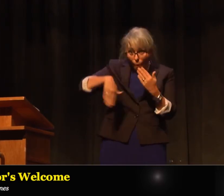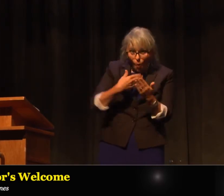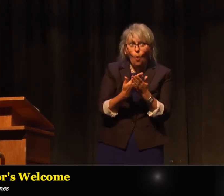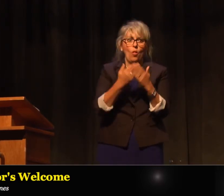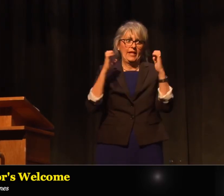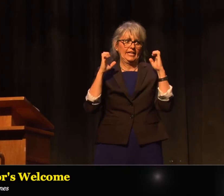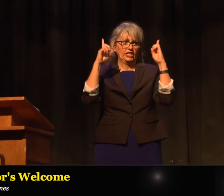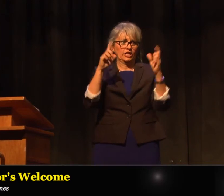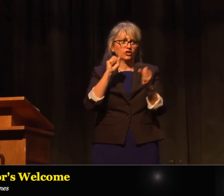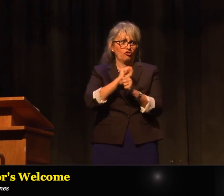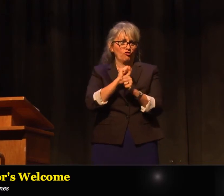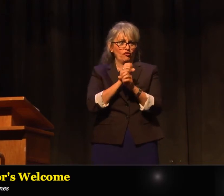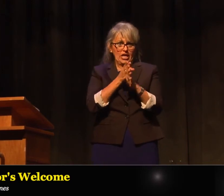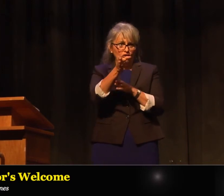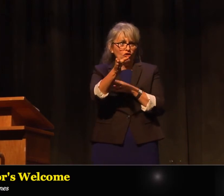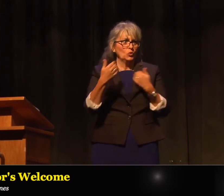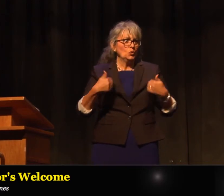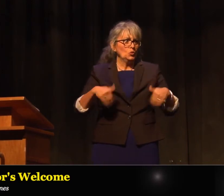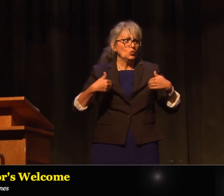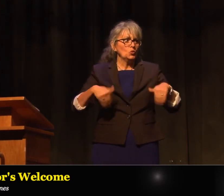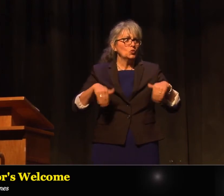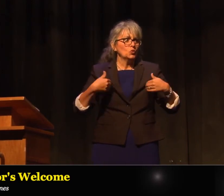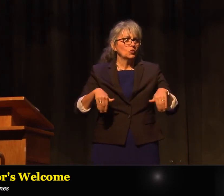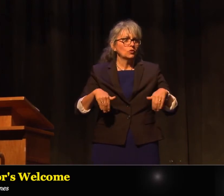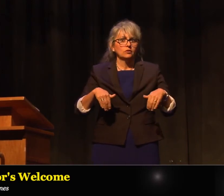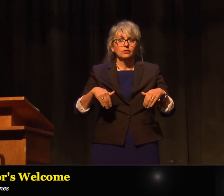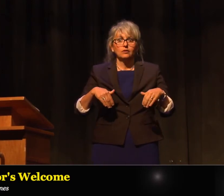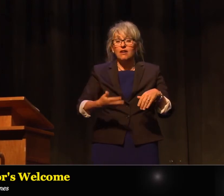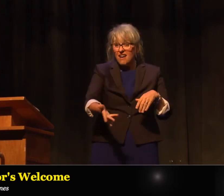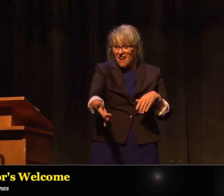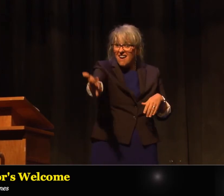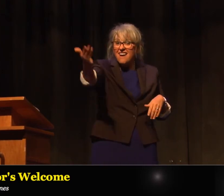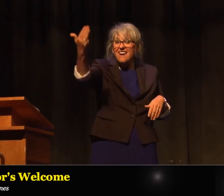your whole educational career.